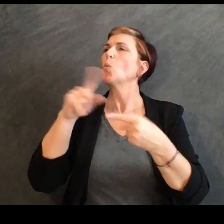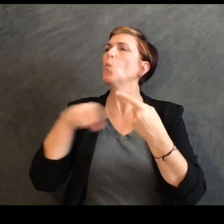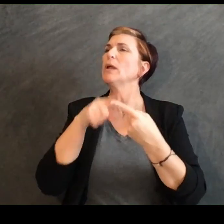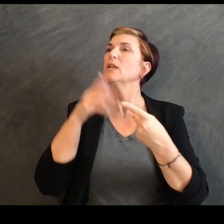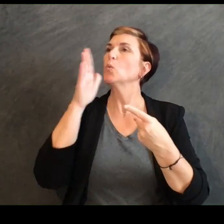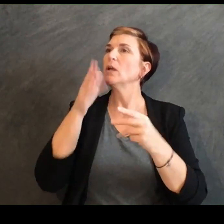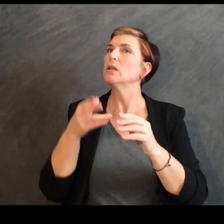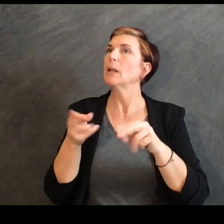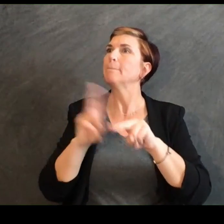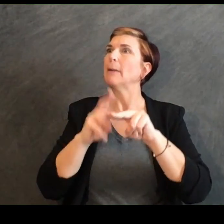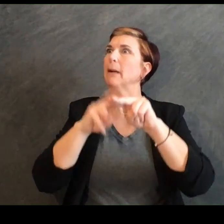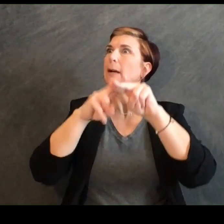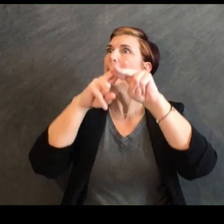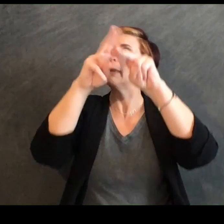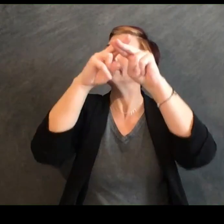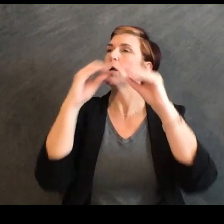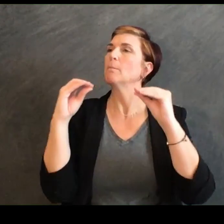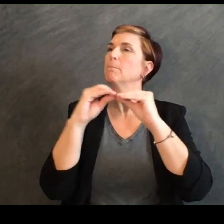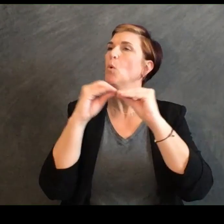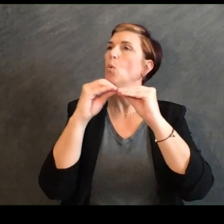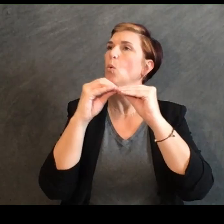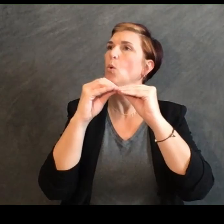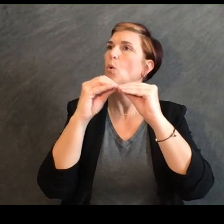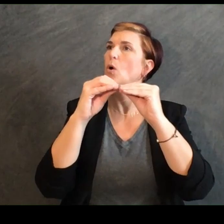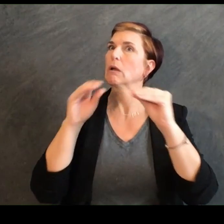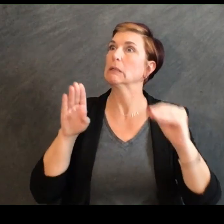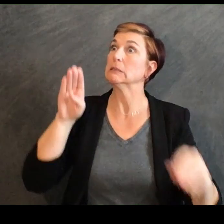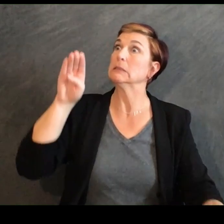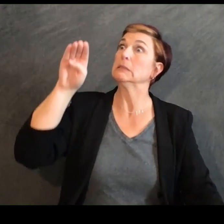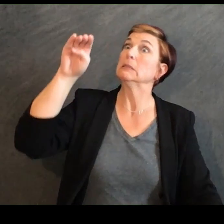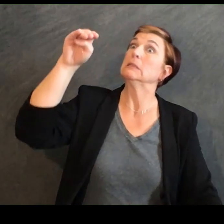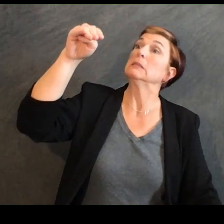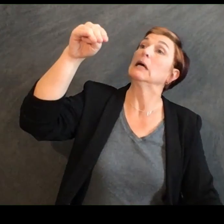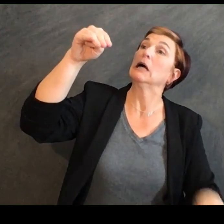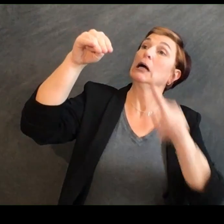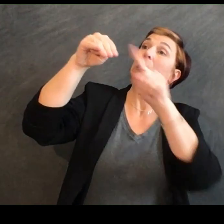have to remain on this emergency footing and for dr. Burks as the administration